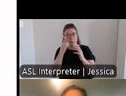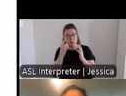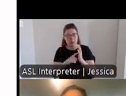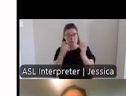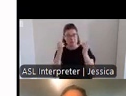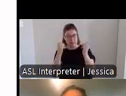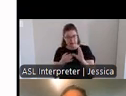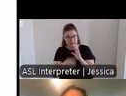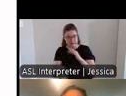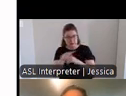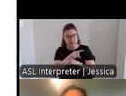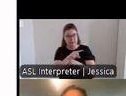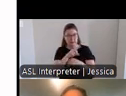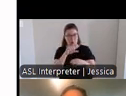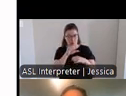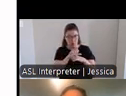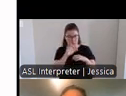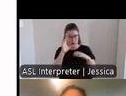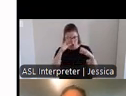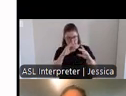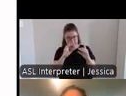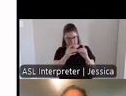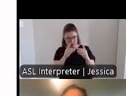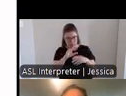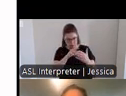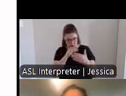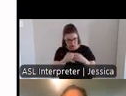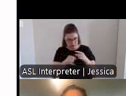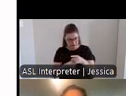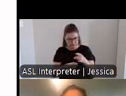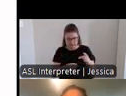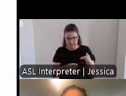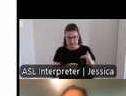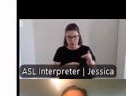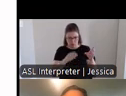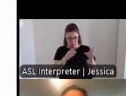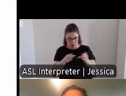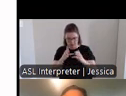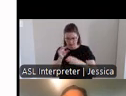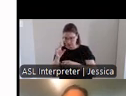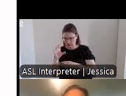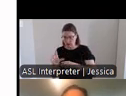were working on digital projects, or so many of their students were preparing documents like PDFs,